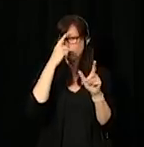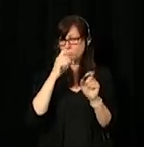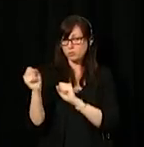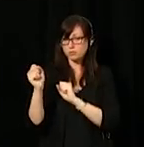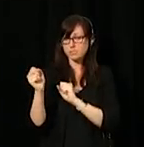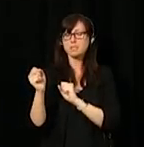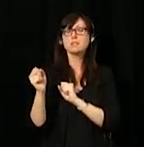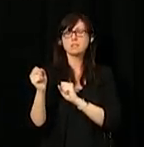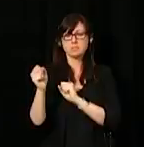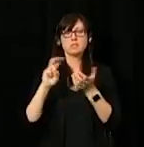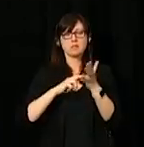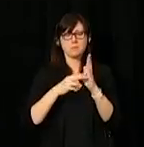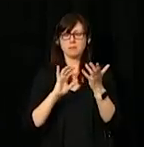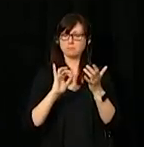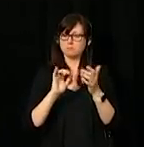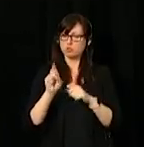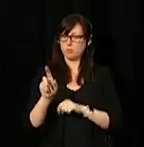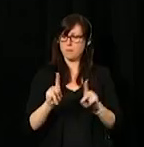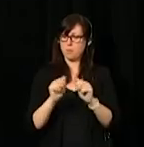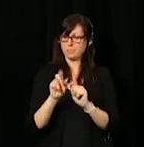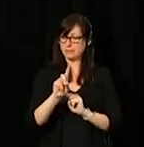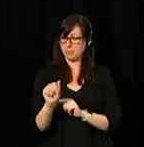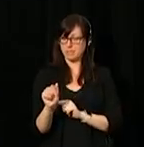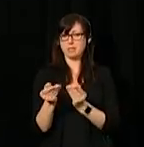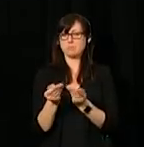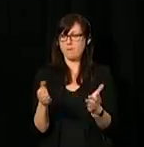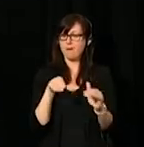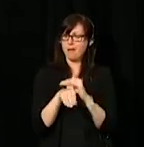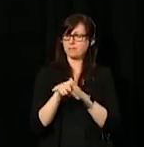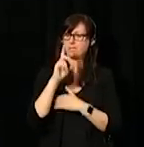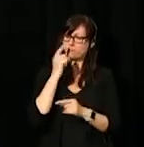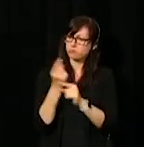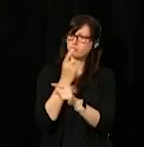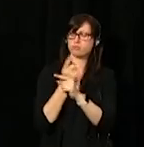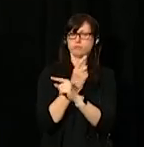is able to give persons with disabilities access to reasonable accommodations